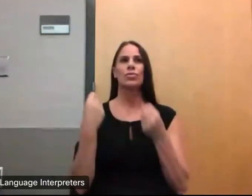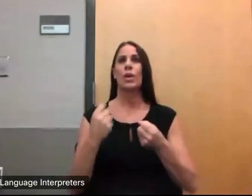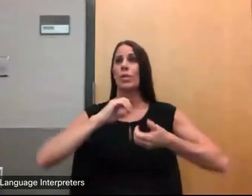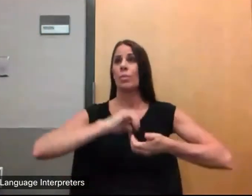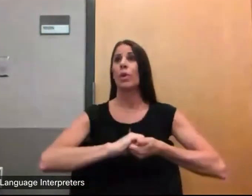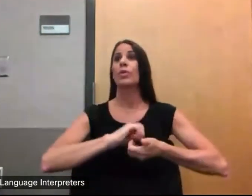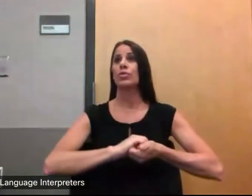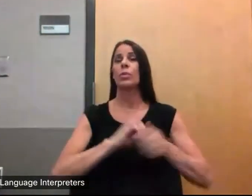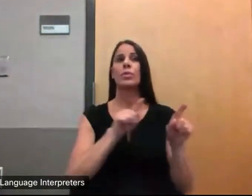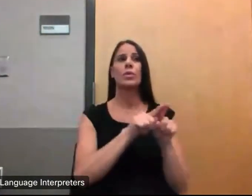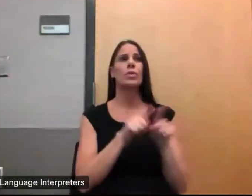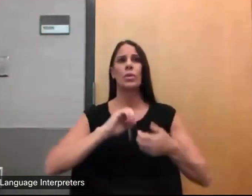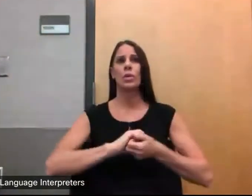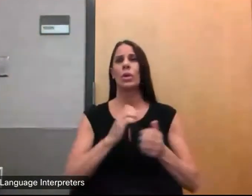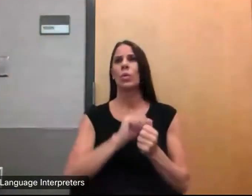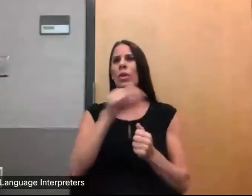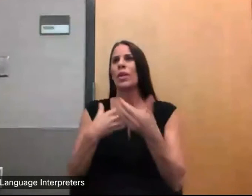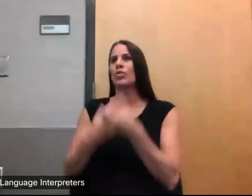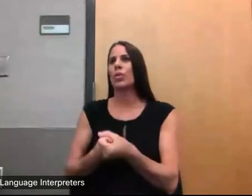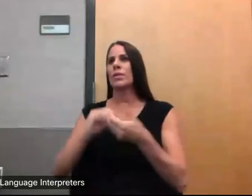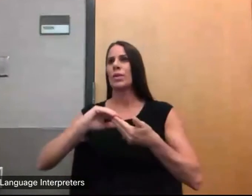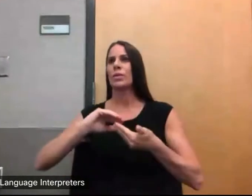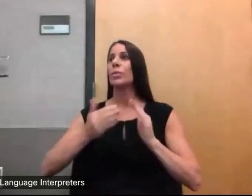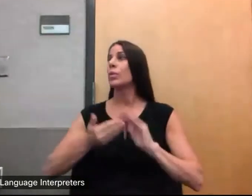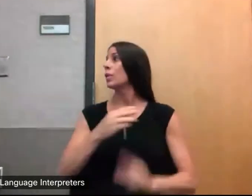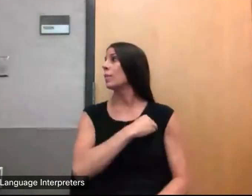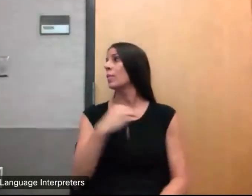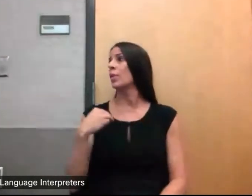trusted community members. We know that's been important for vaccine